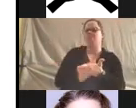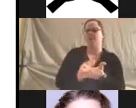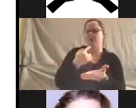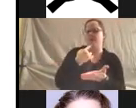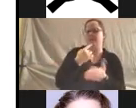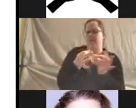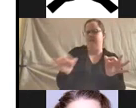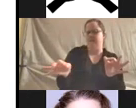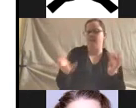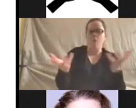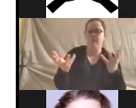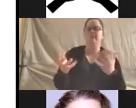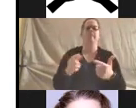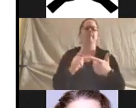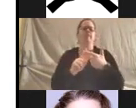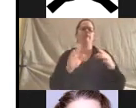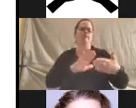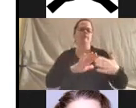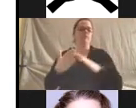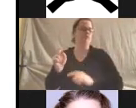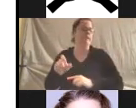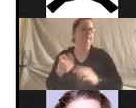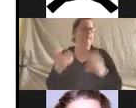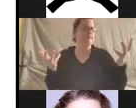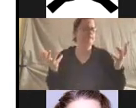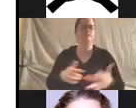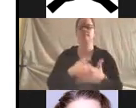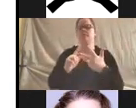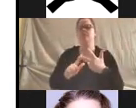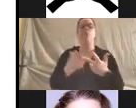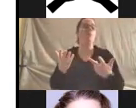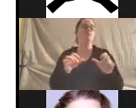what our community needs, what's possible,